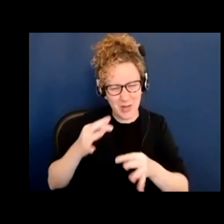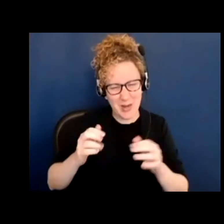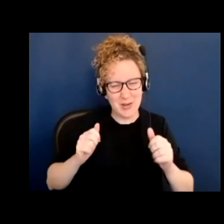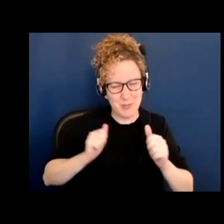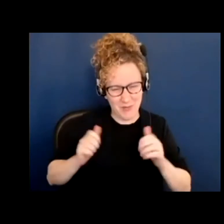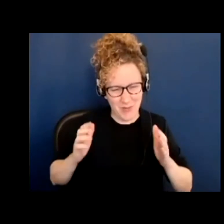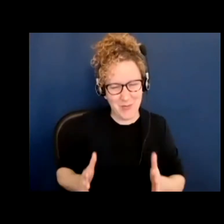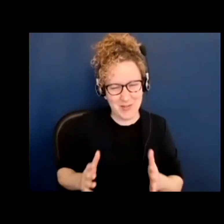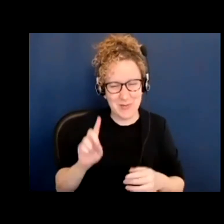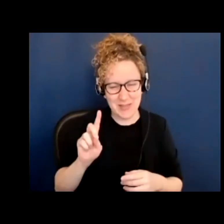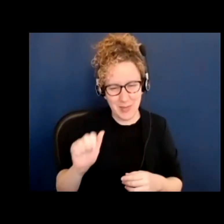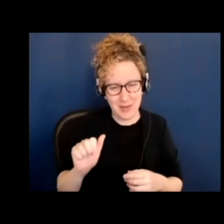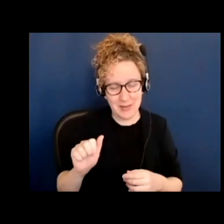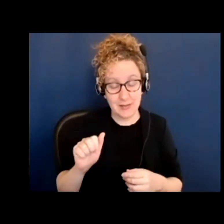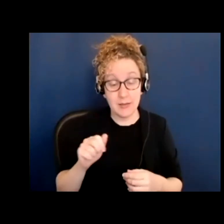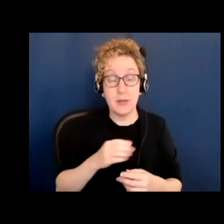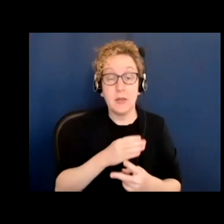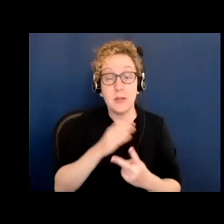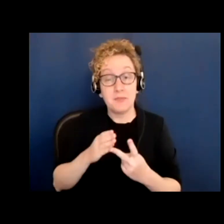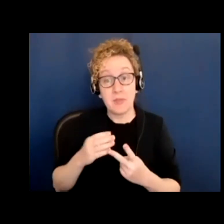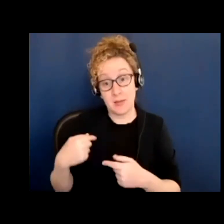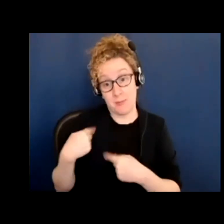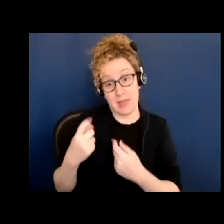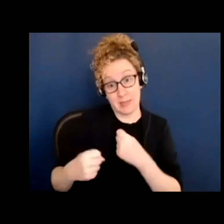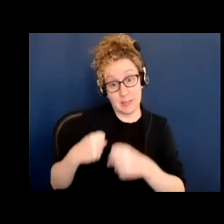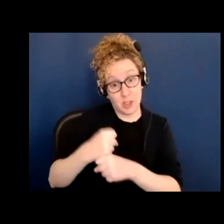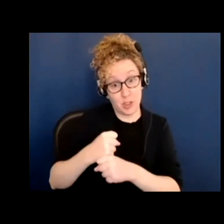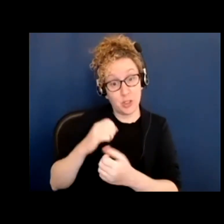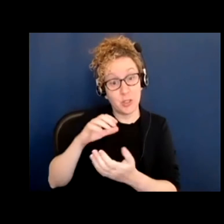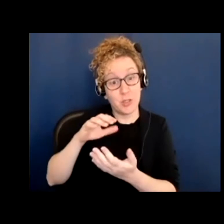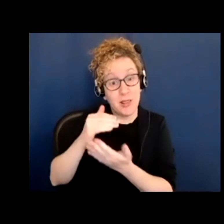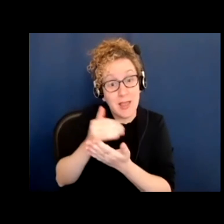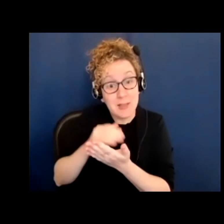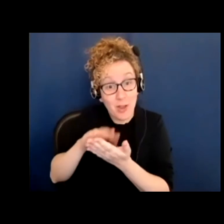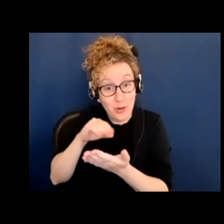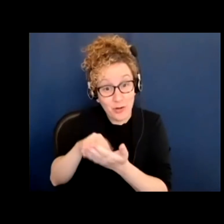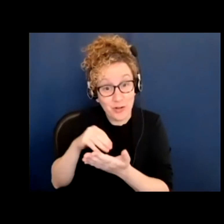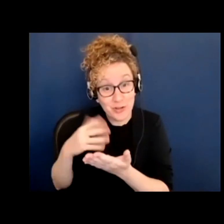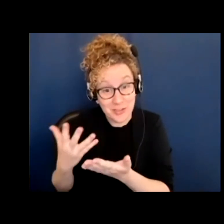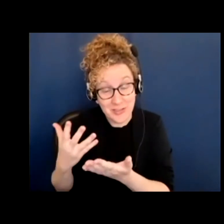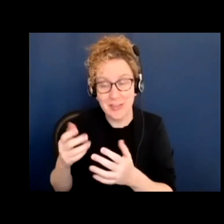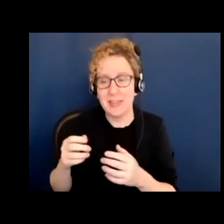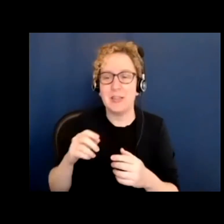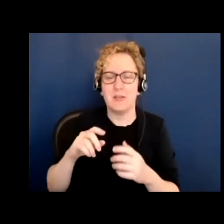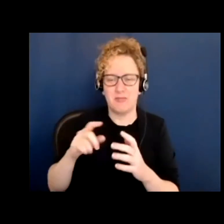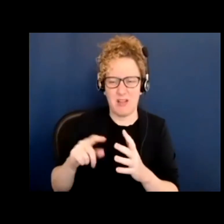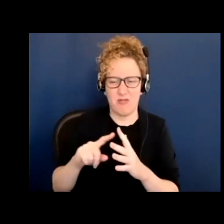Sessions on lessons learned from the past year including virtual accessibility and restarting study abroad.